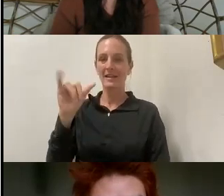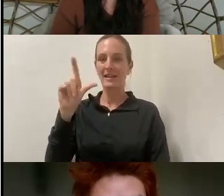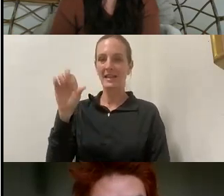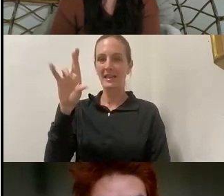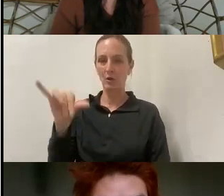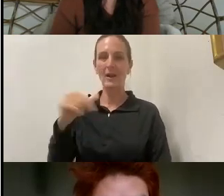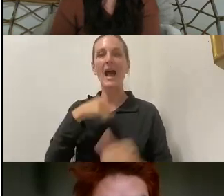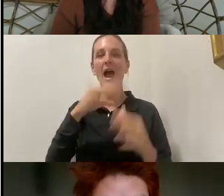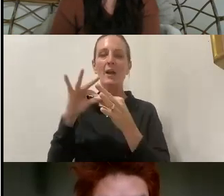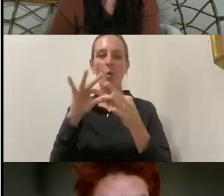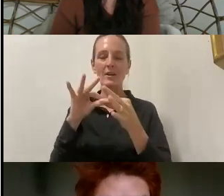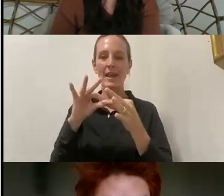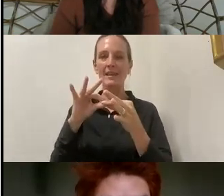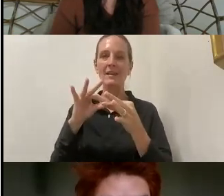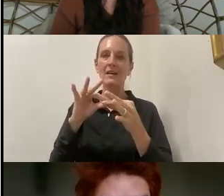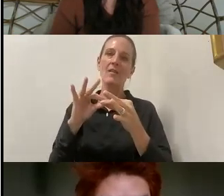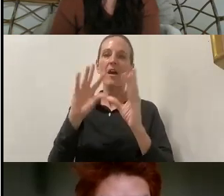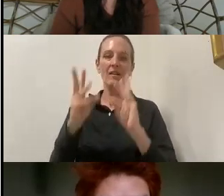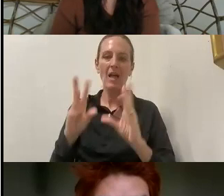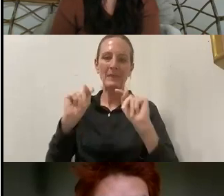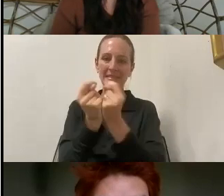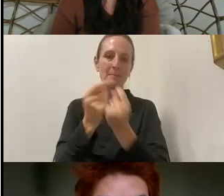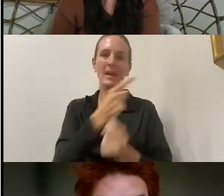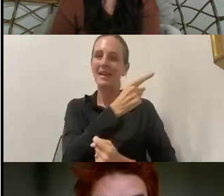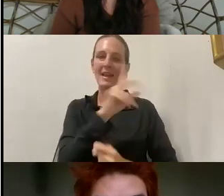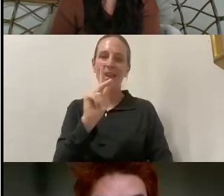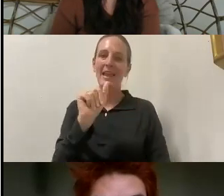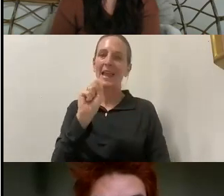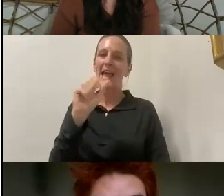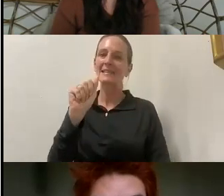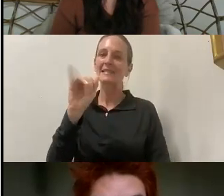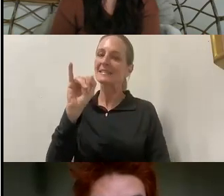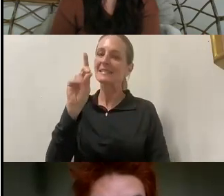But Kassidy wasn't able to join us today but she's a really important member of our team